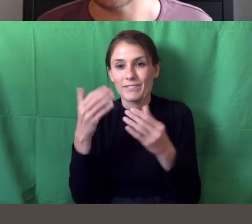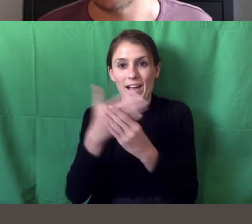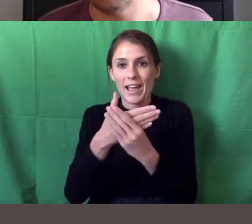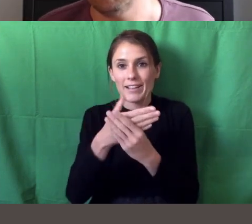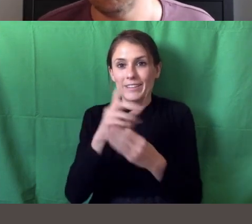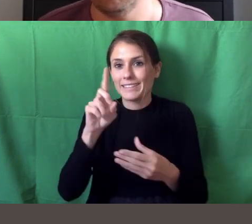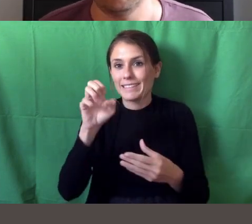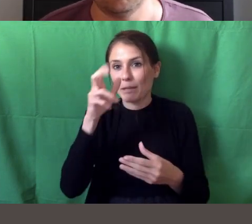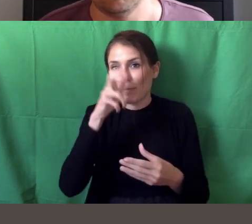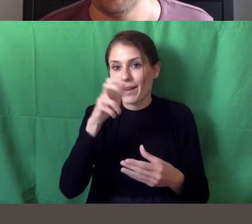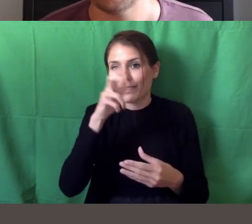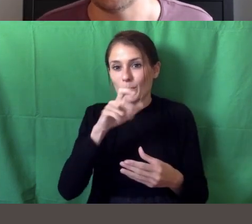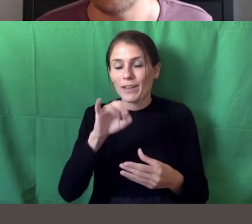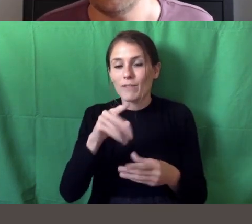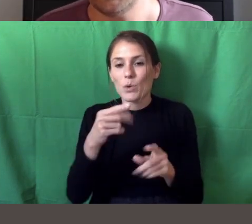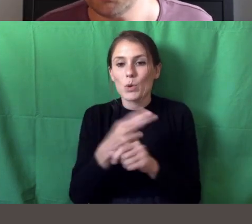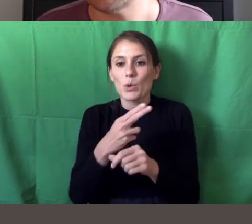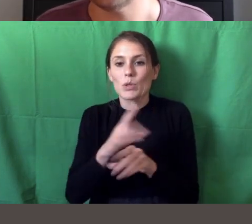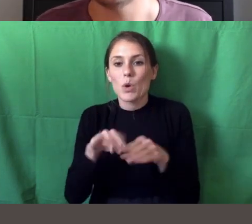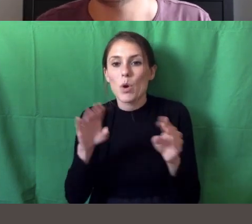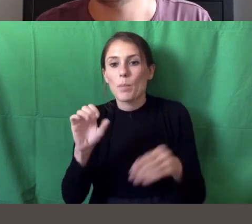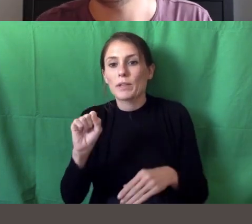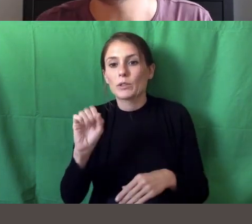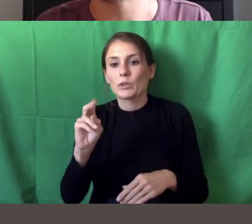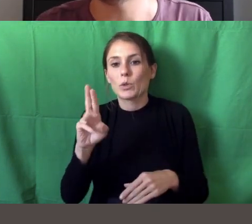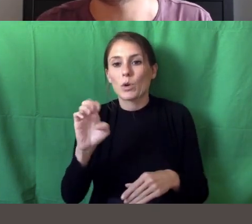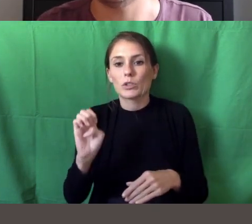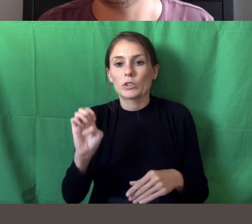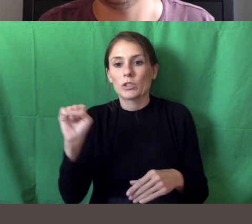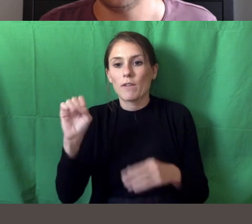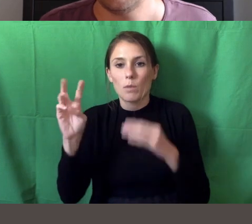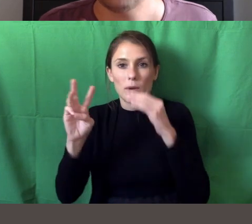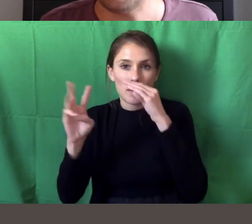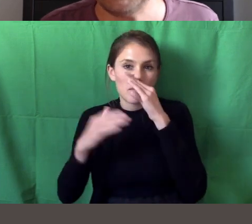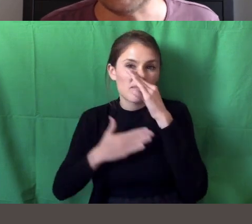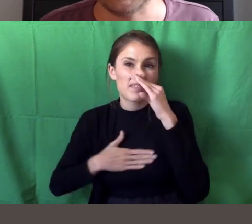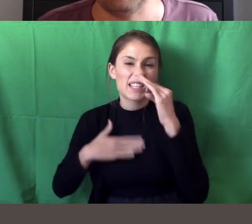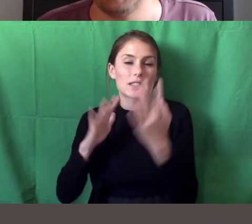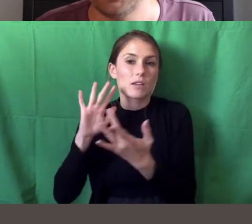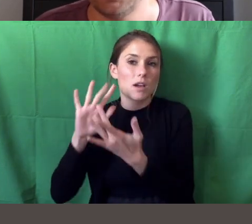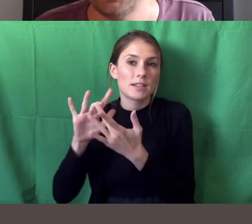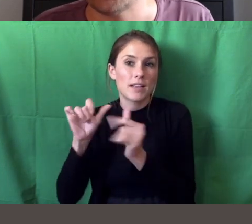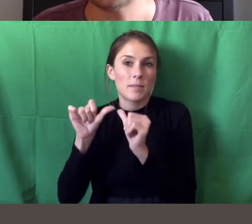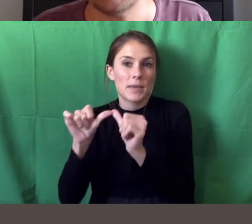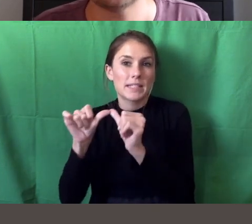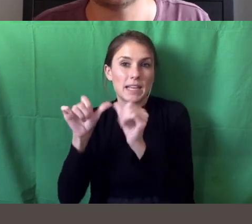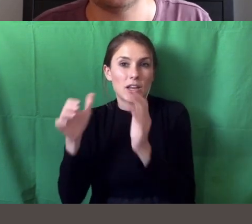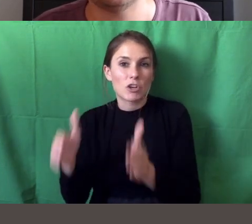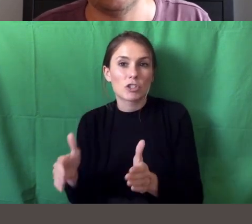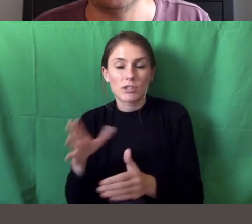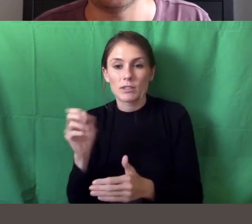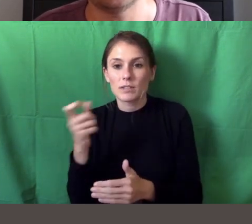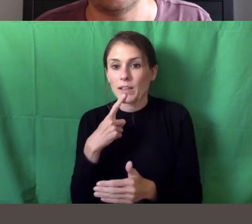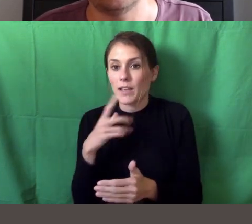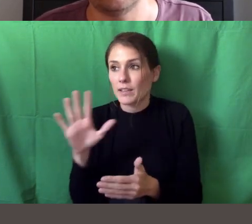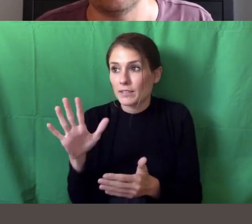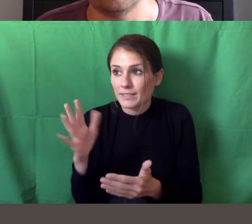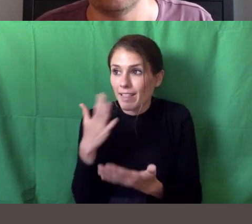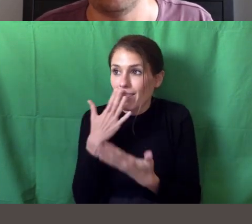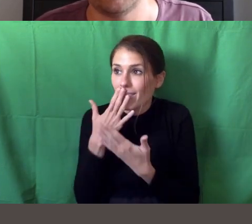configuration file debugged. So if you use open source software, please reach out to